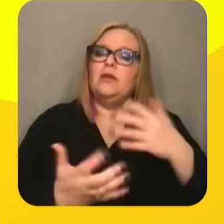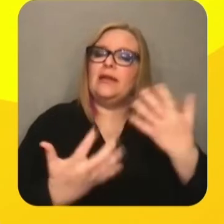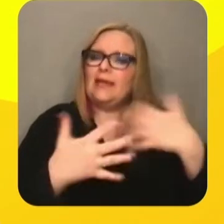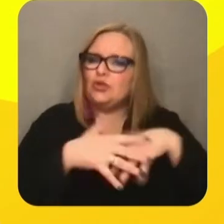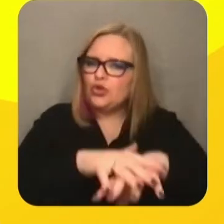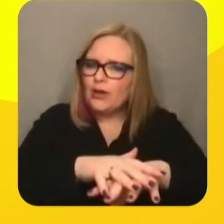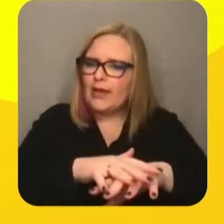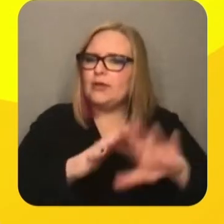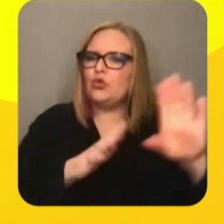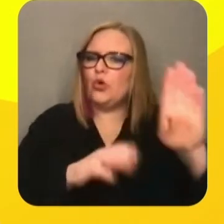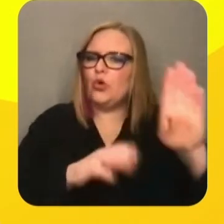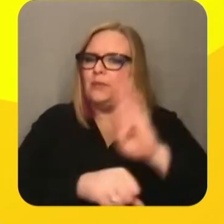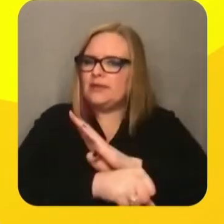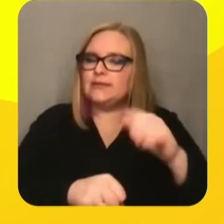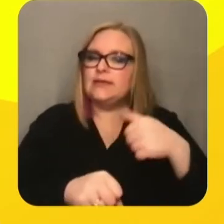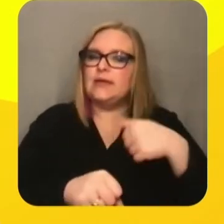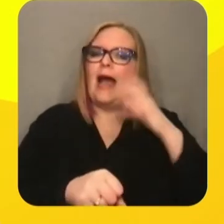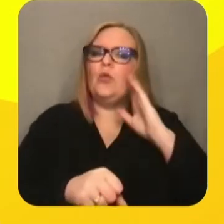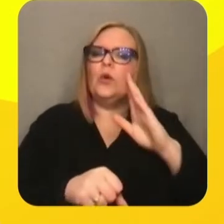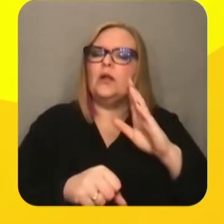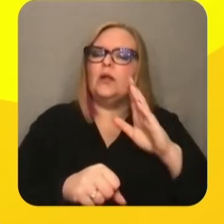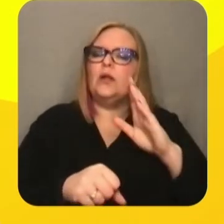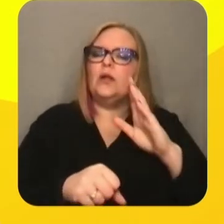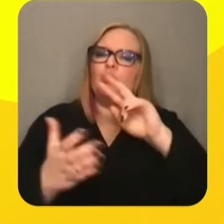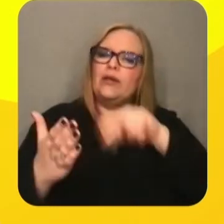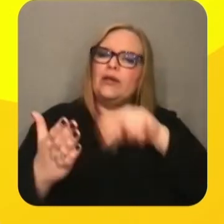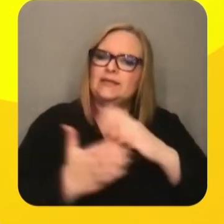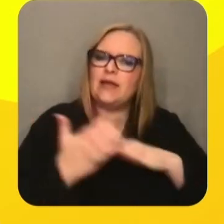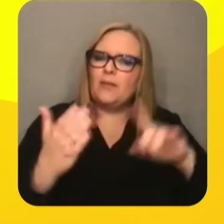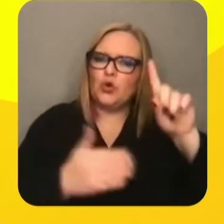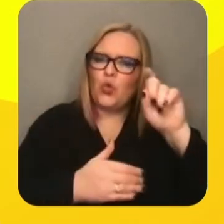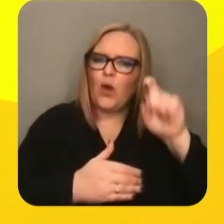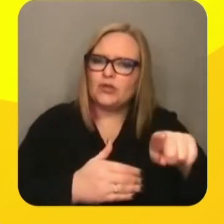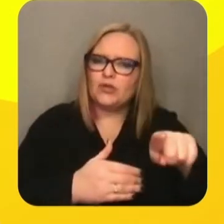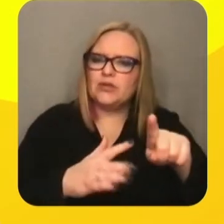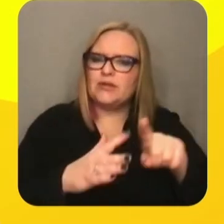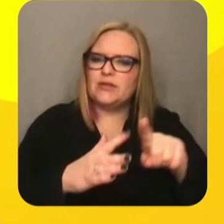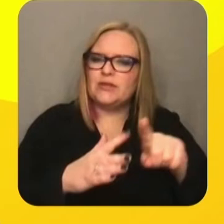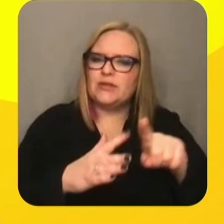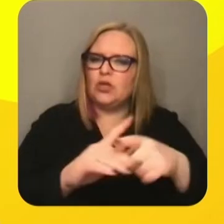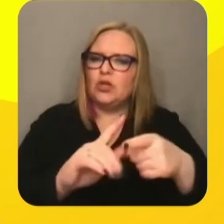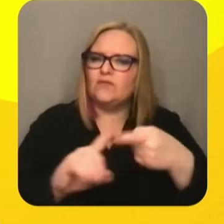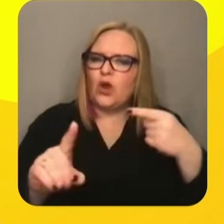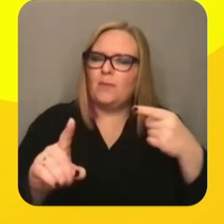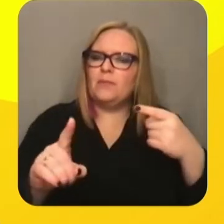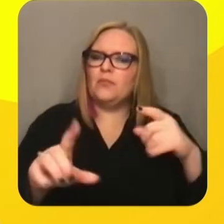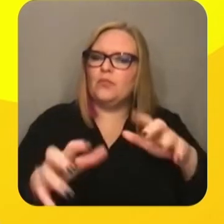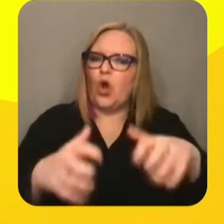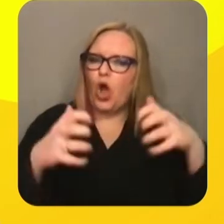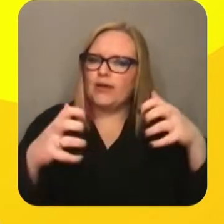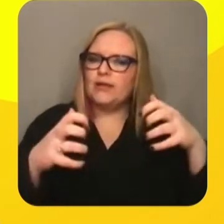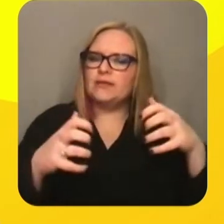So, I'm gonna go to some of the questions that have come in from the floor since we've been speaking.